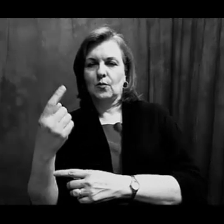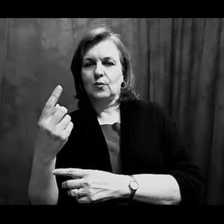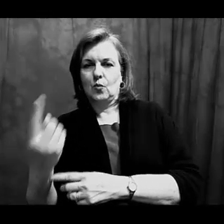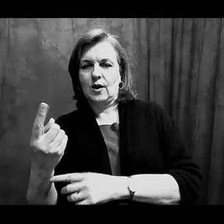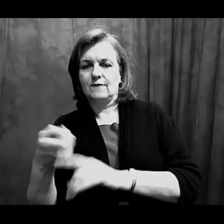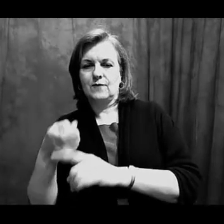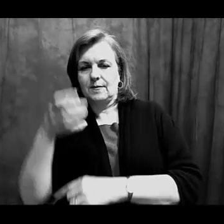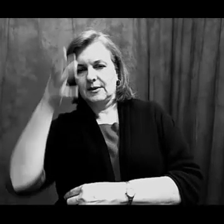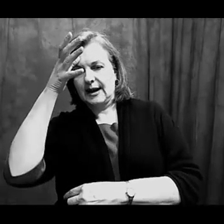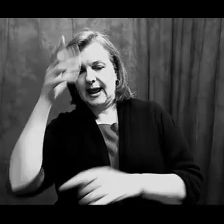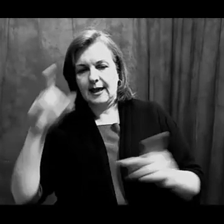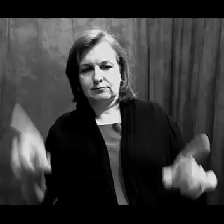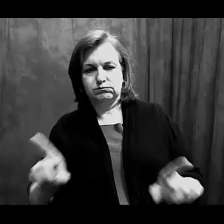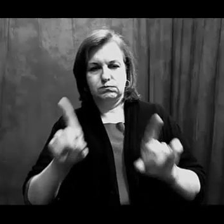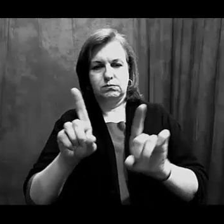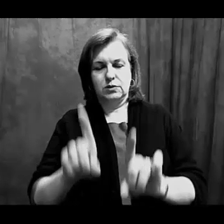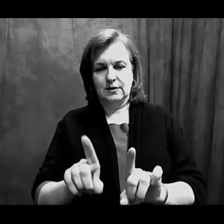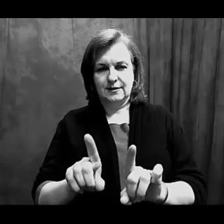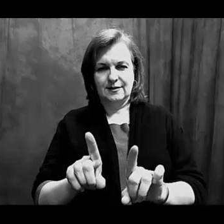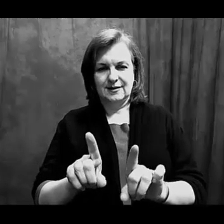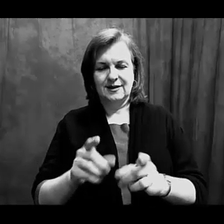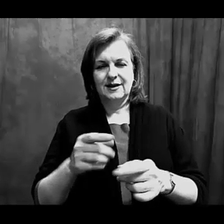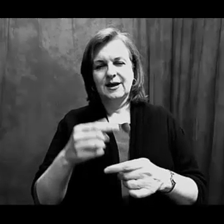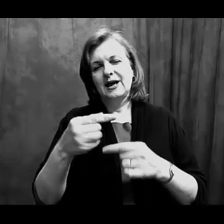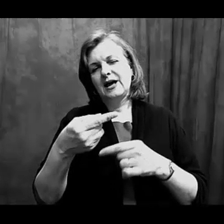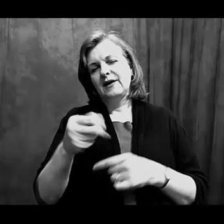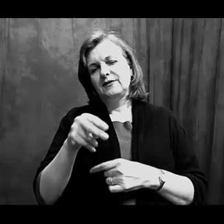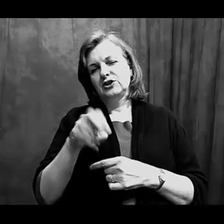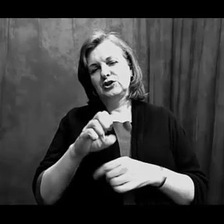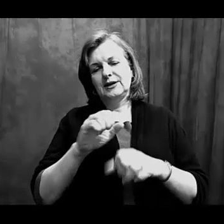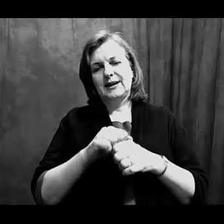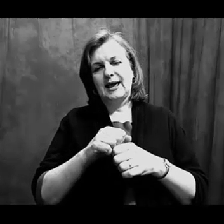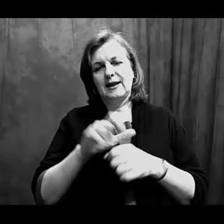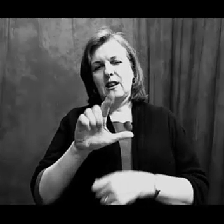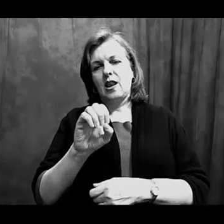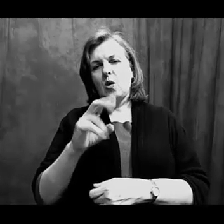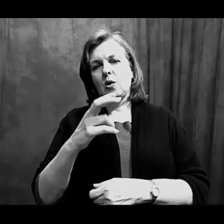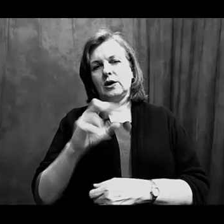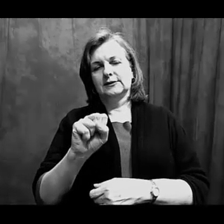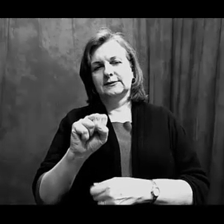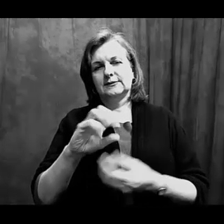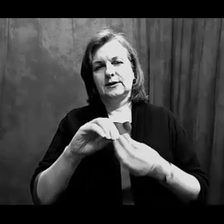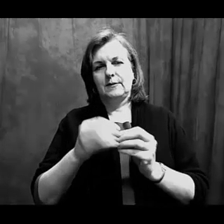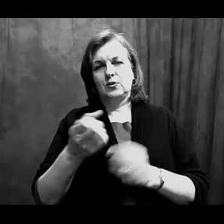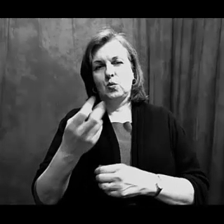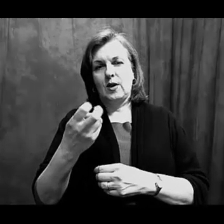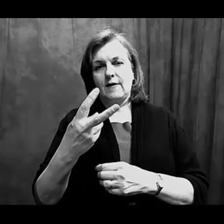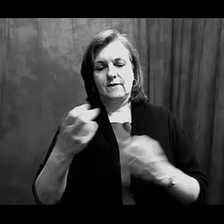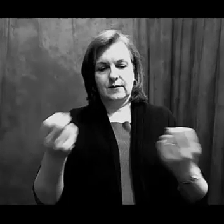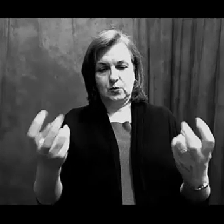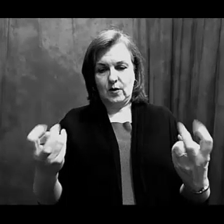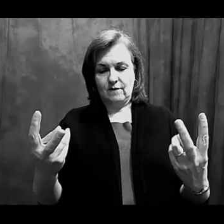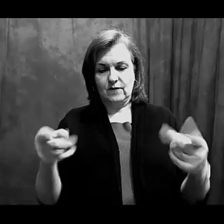is the gene that sits in this case at locus number 12